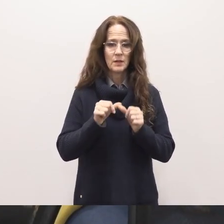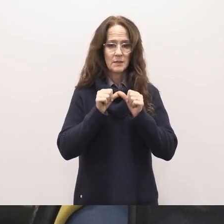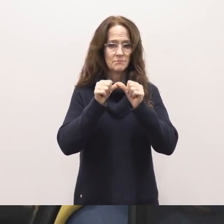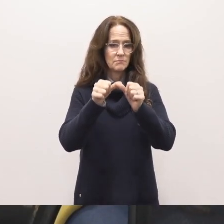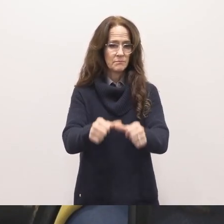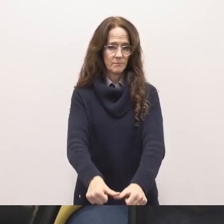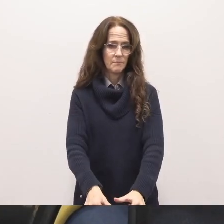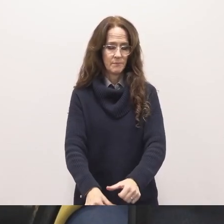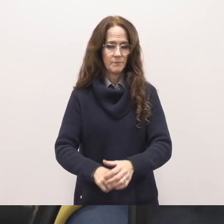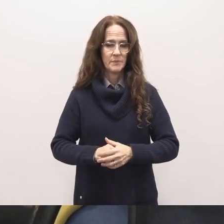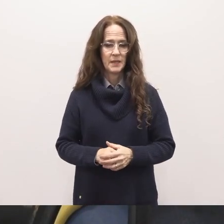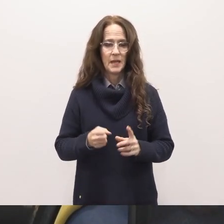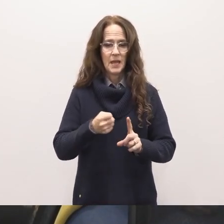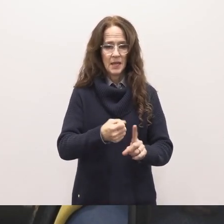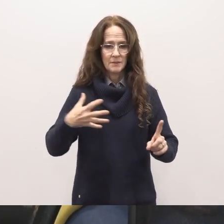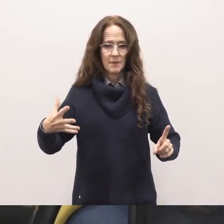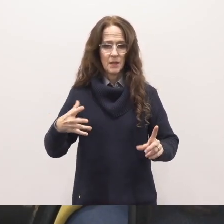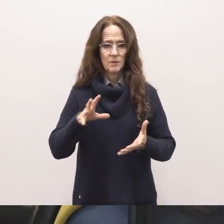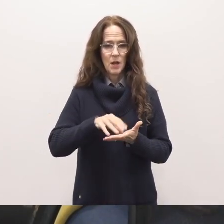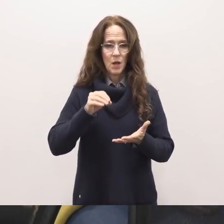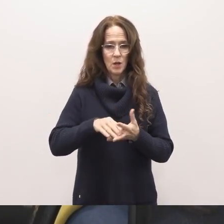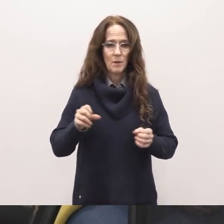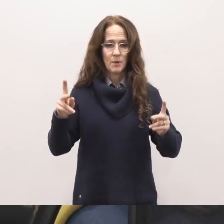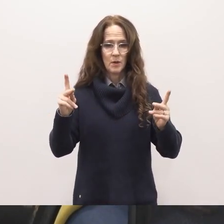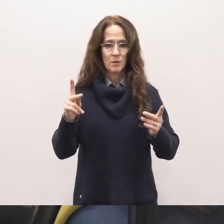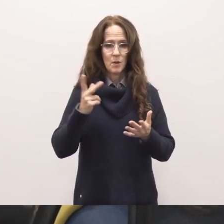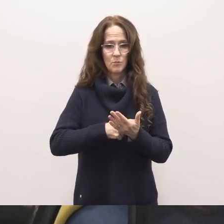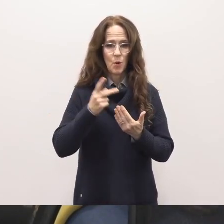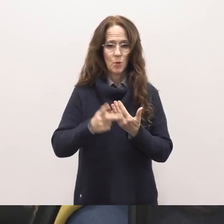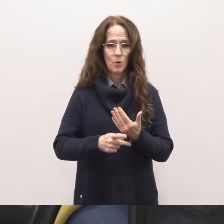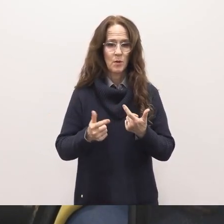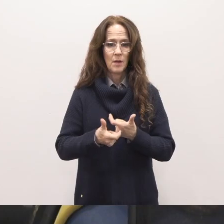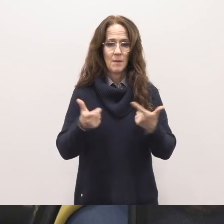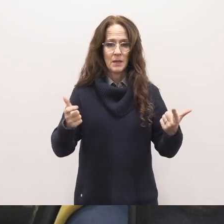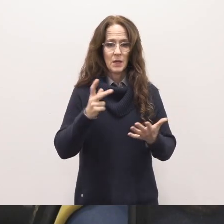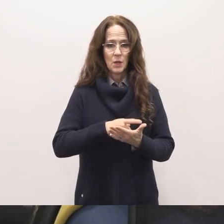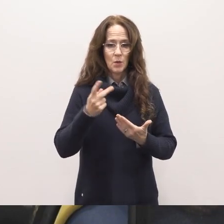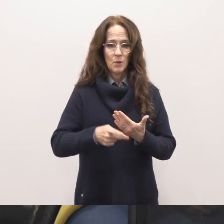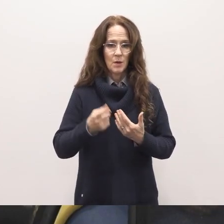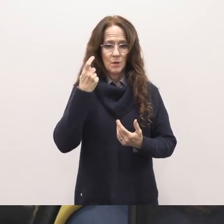And then the Expanded Learning Opportunities Program, again, another big program that's been recently implemented,